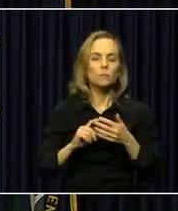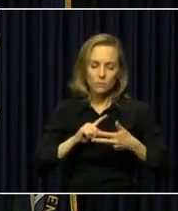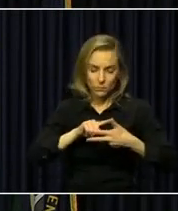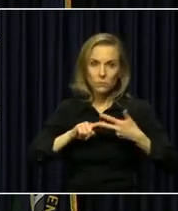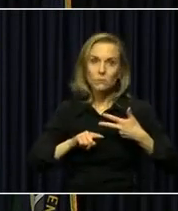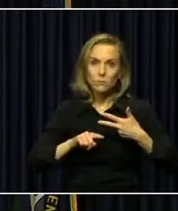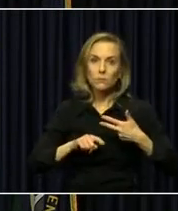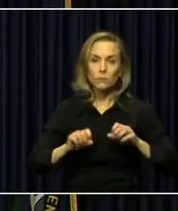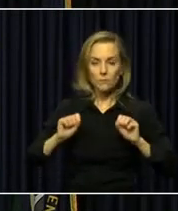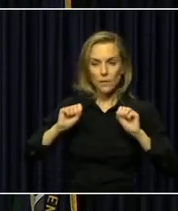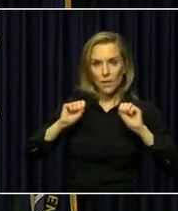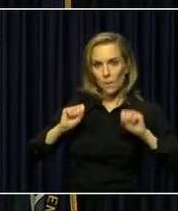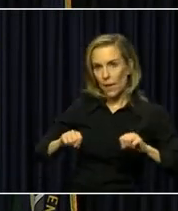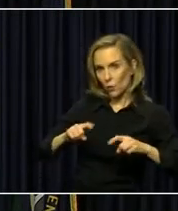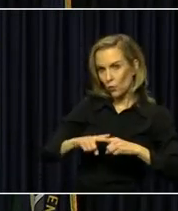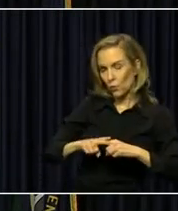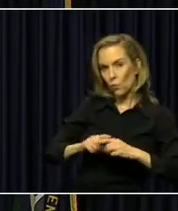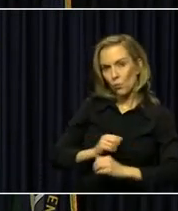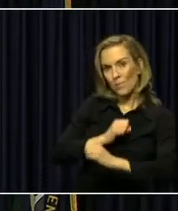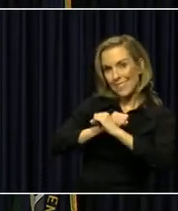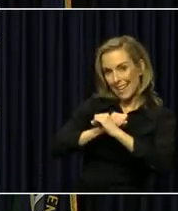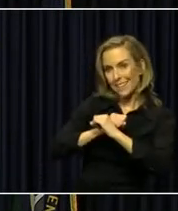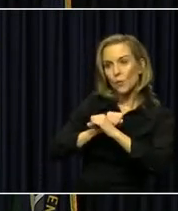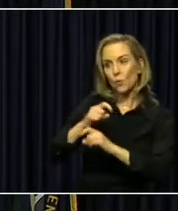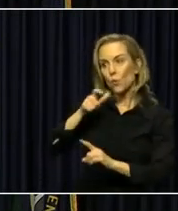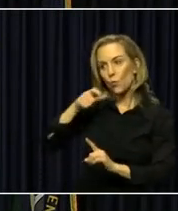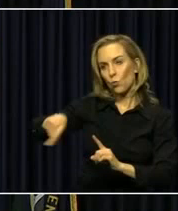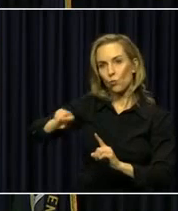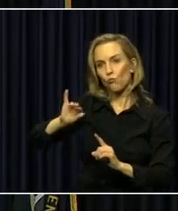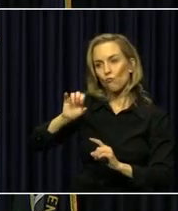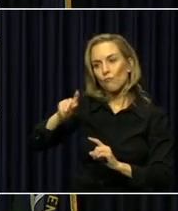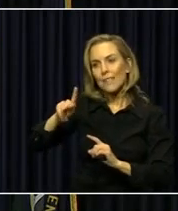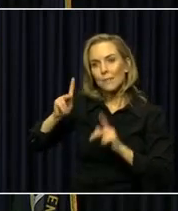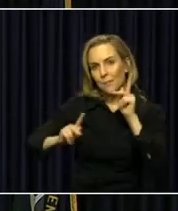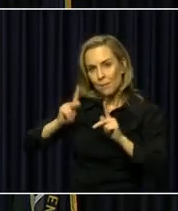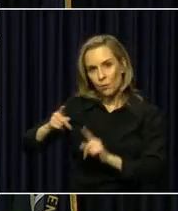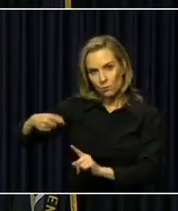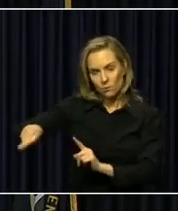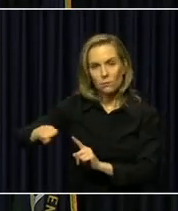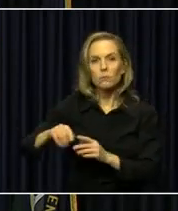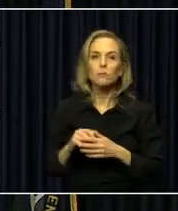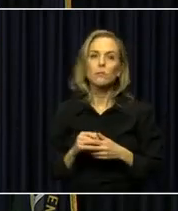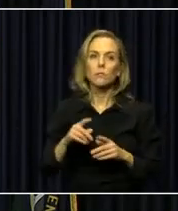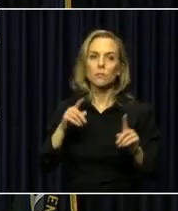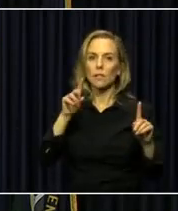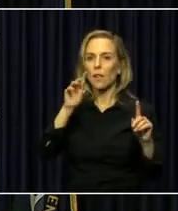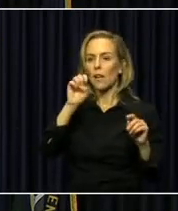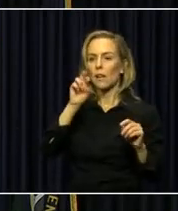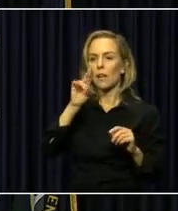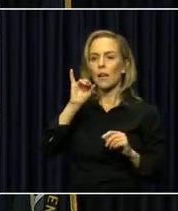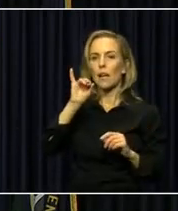AT, AND REMEMBER THAT OUR